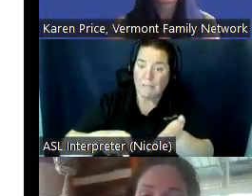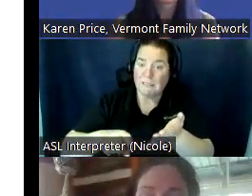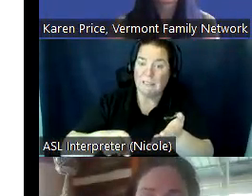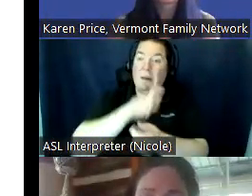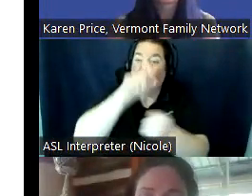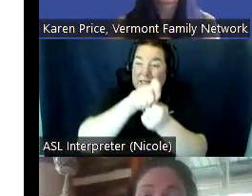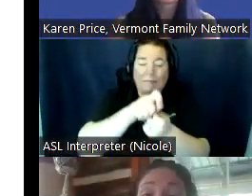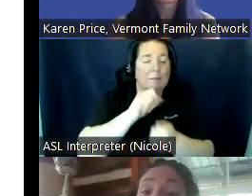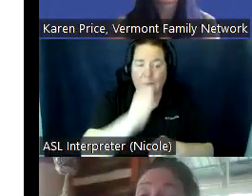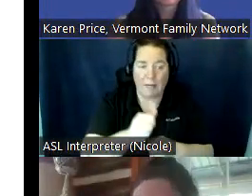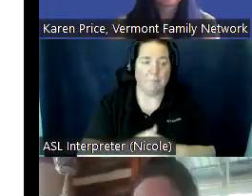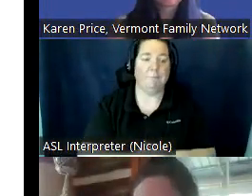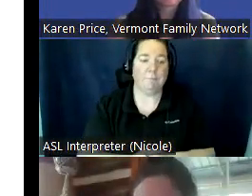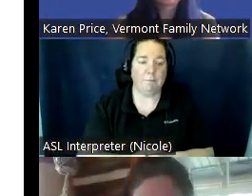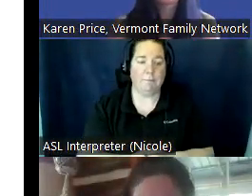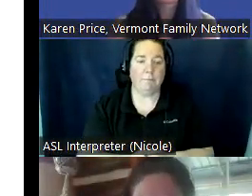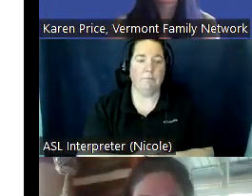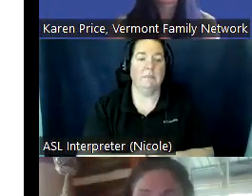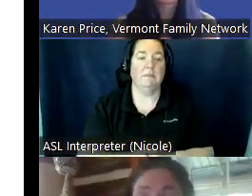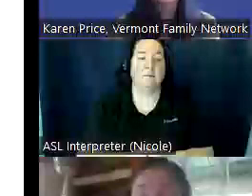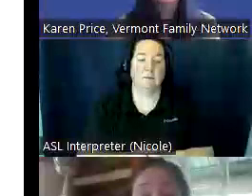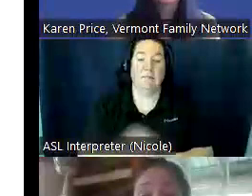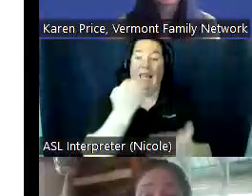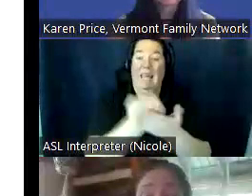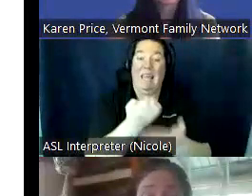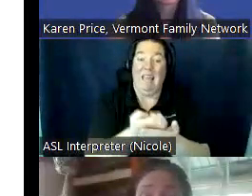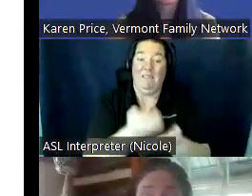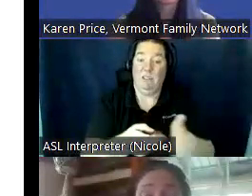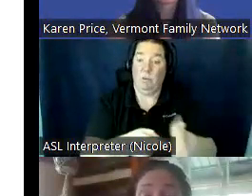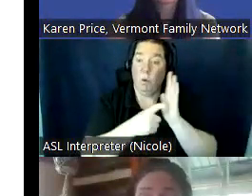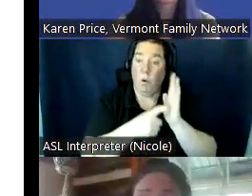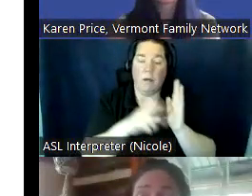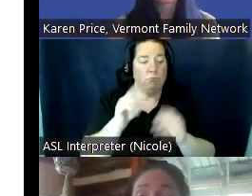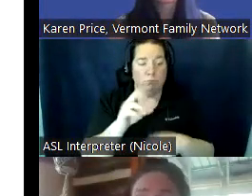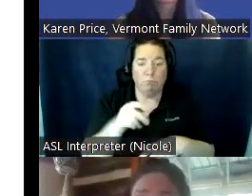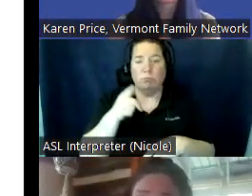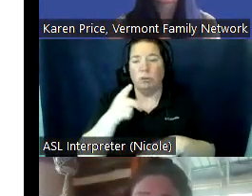school performance is required by regulation. That just means teams can use the number and types of